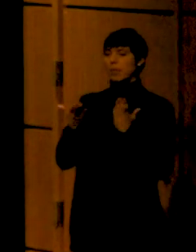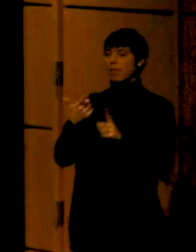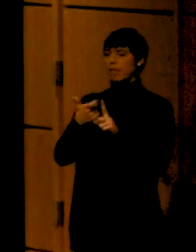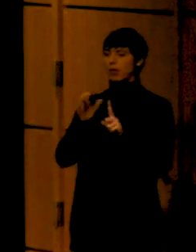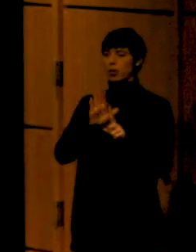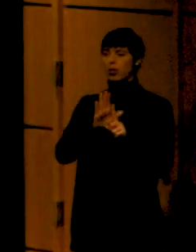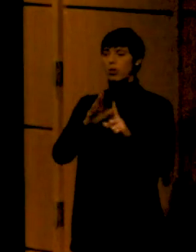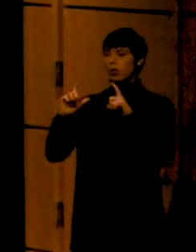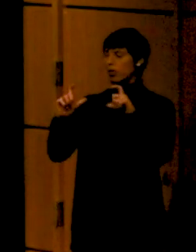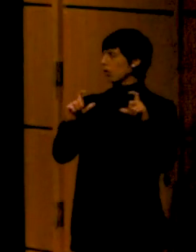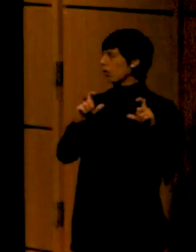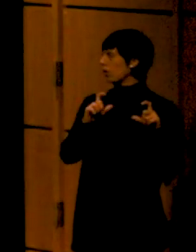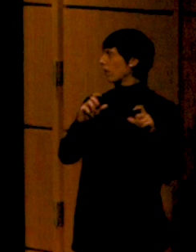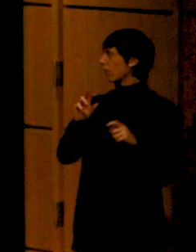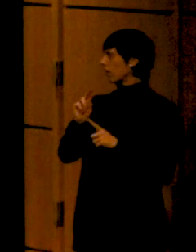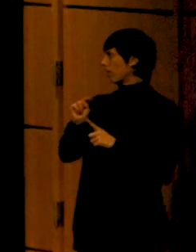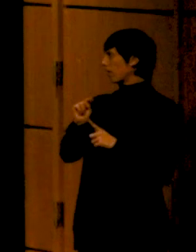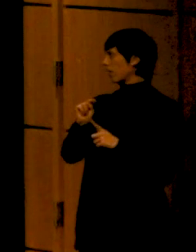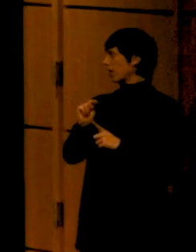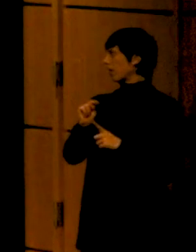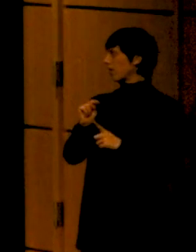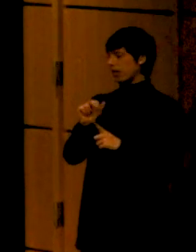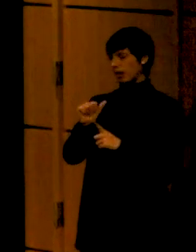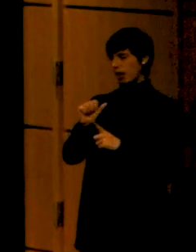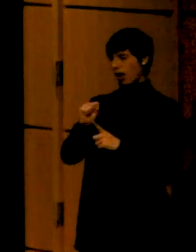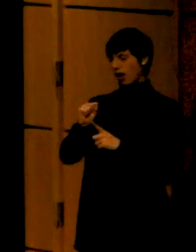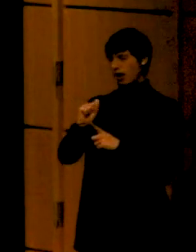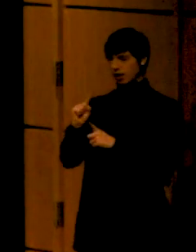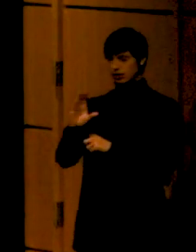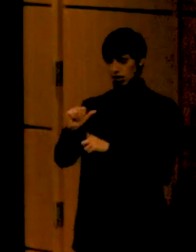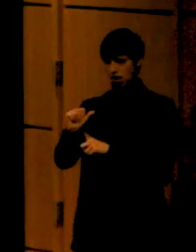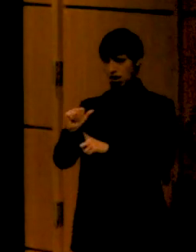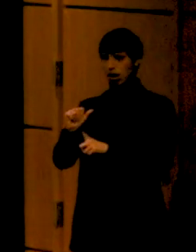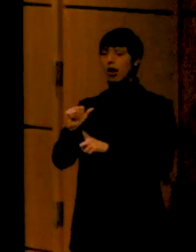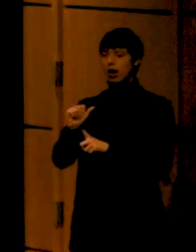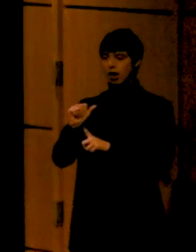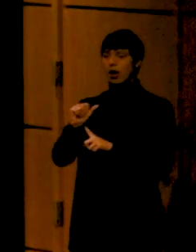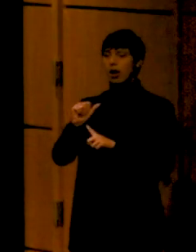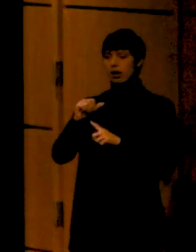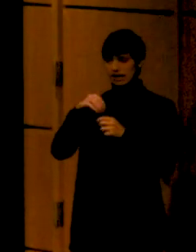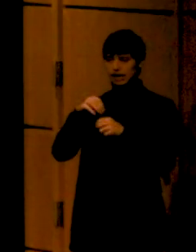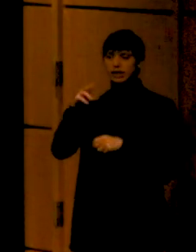Nazca lines in Peru for which she became famous, just done a couple of years before the Mount